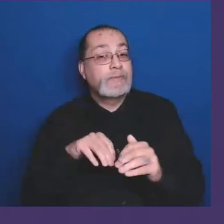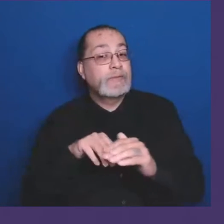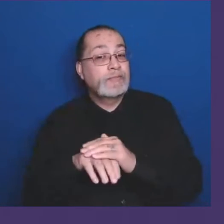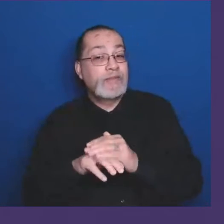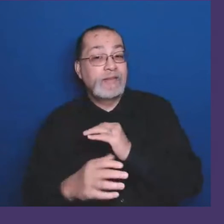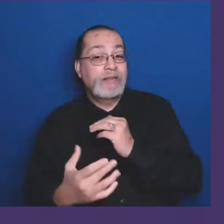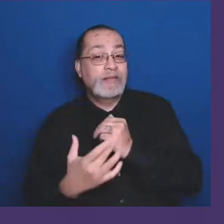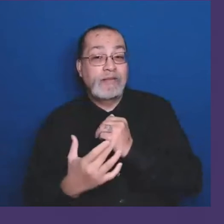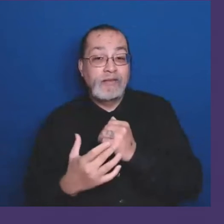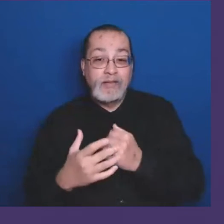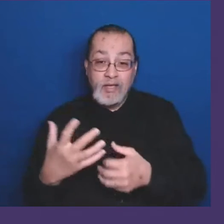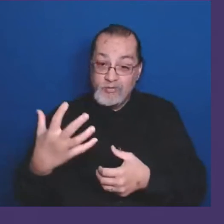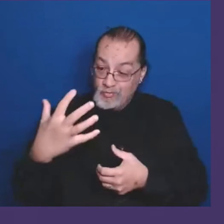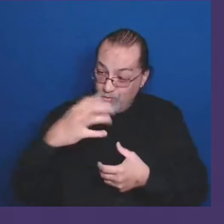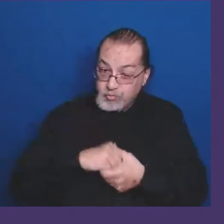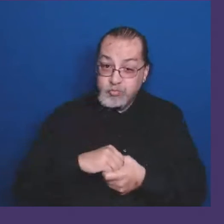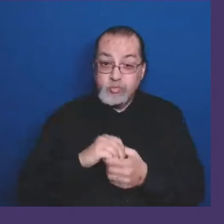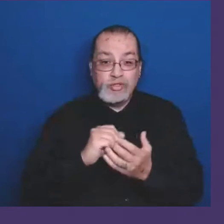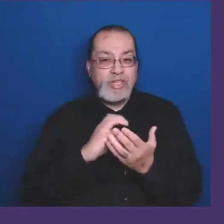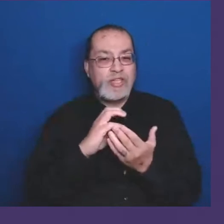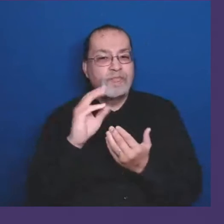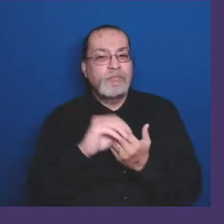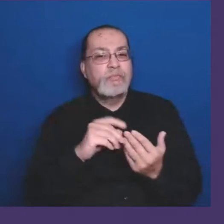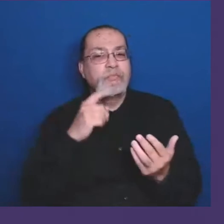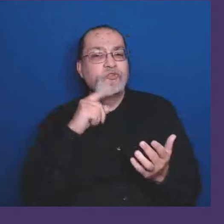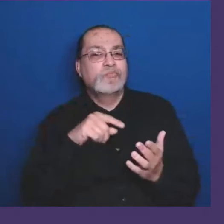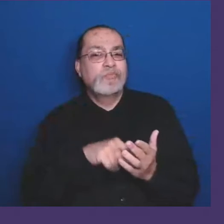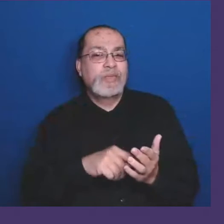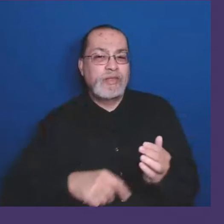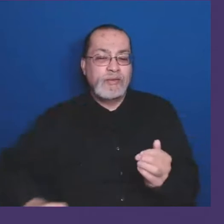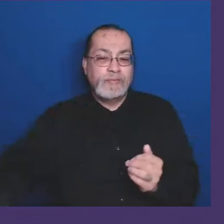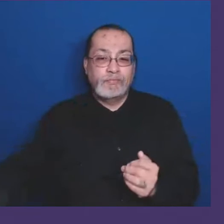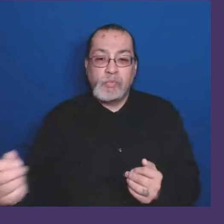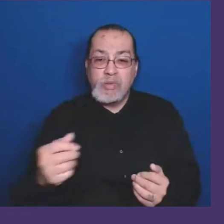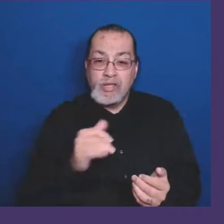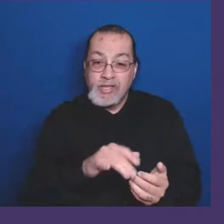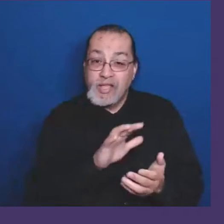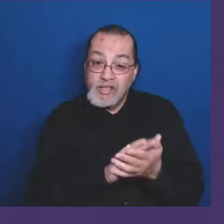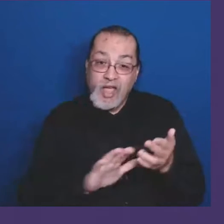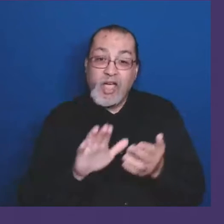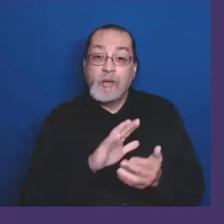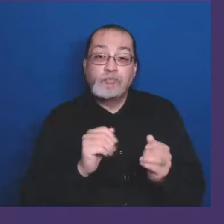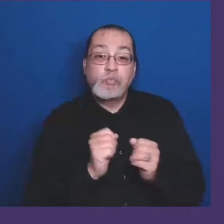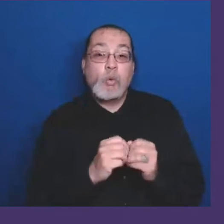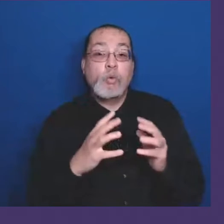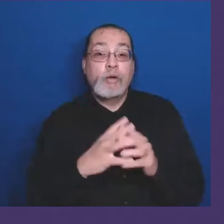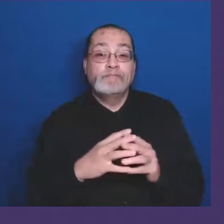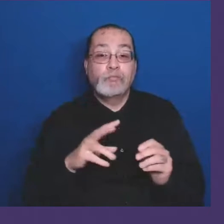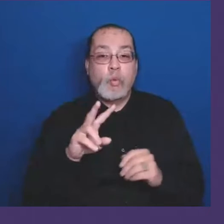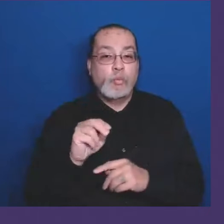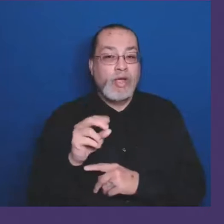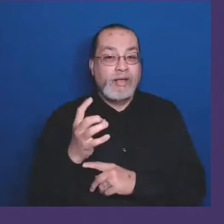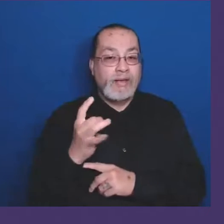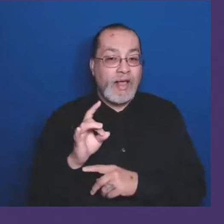Elizabeth Wilkins: The Oaks Specialists College opened in 2018. We cater for young adults aged between 18 and 25 with learning